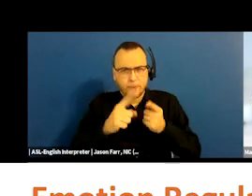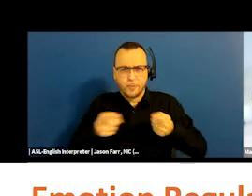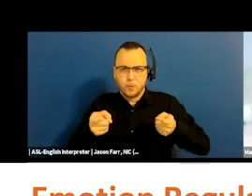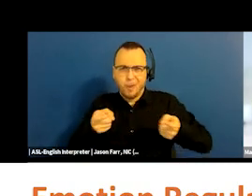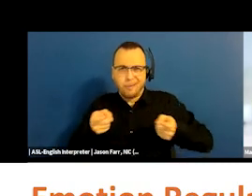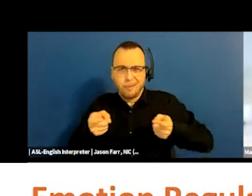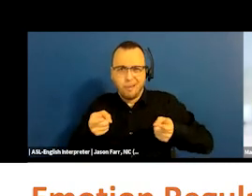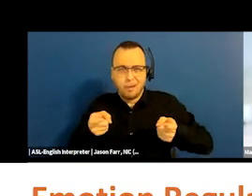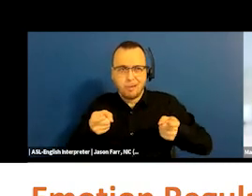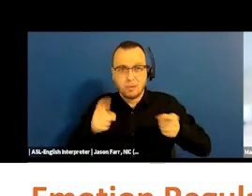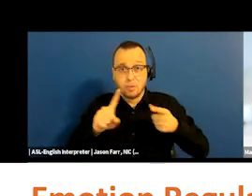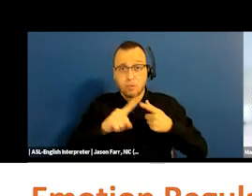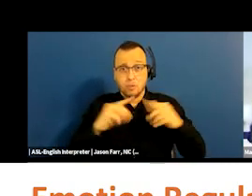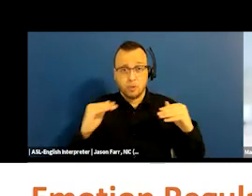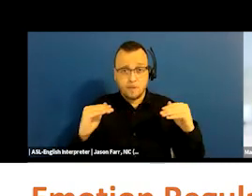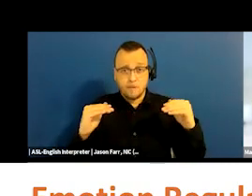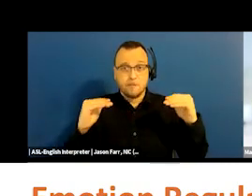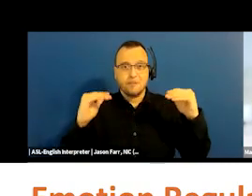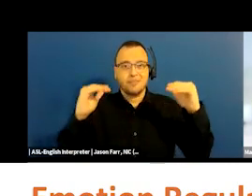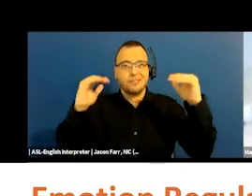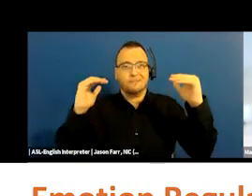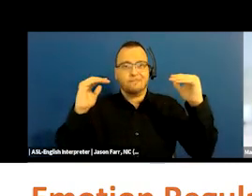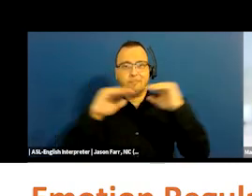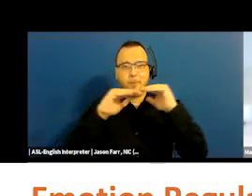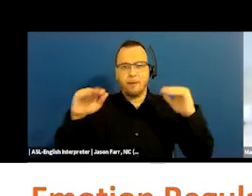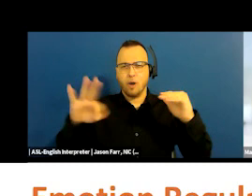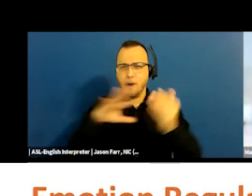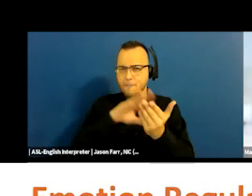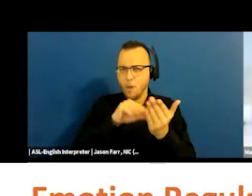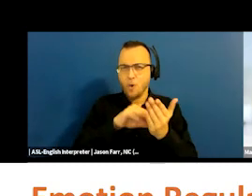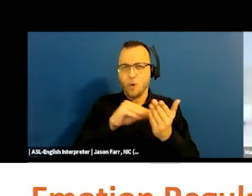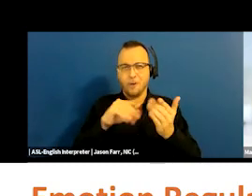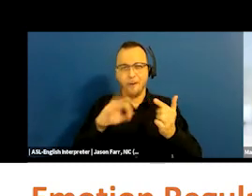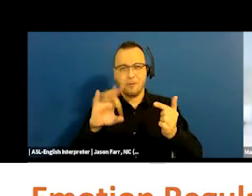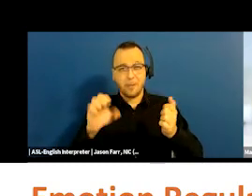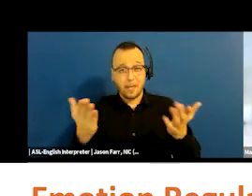And what we wanna do is get individuals to a place where they're able to manage their stress